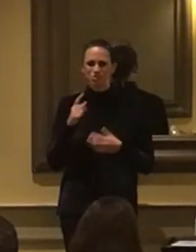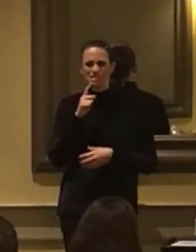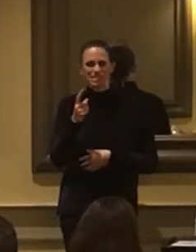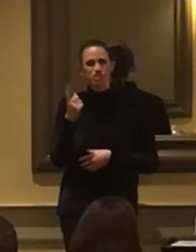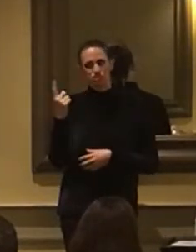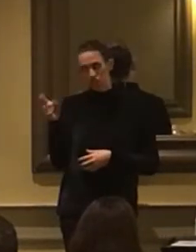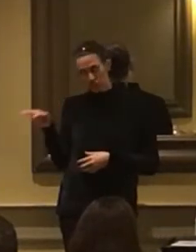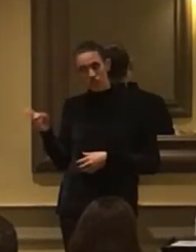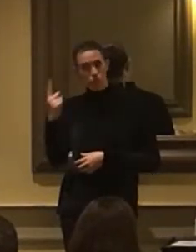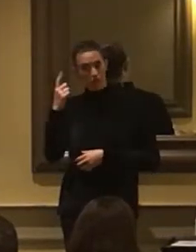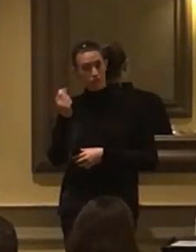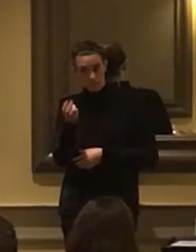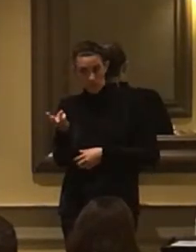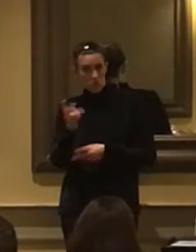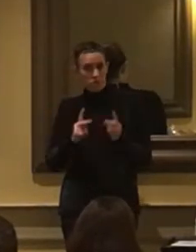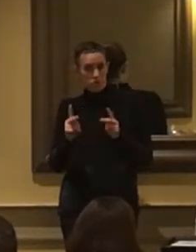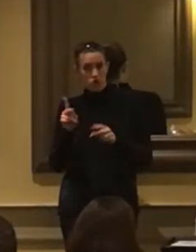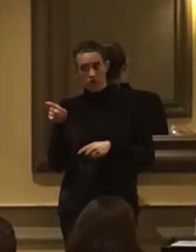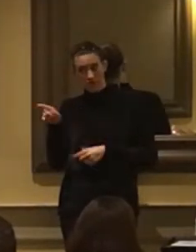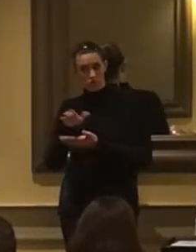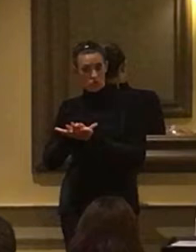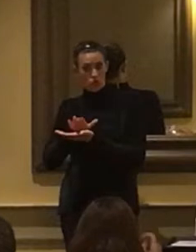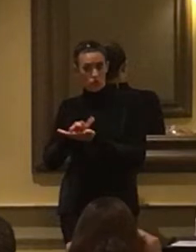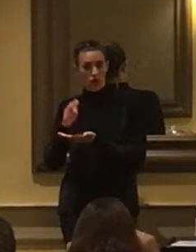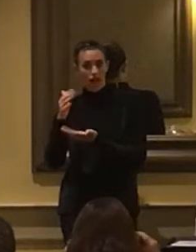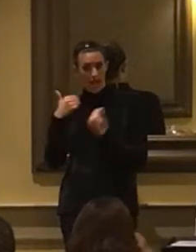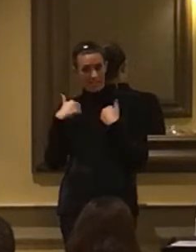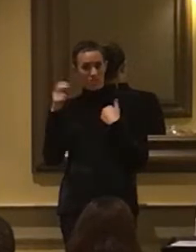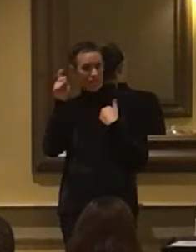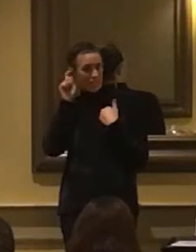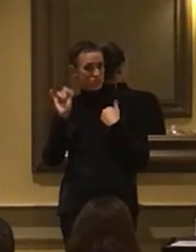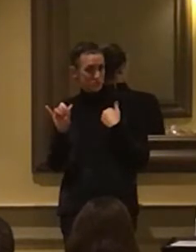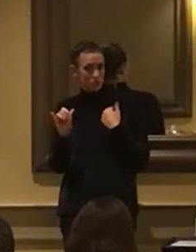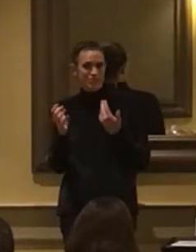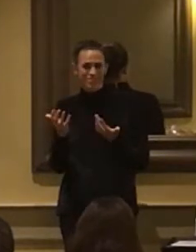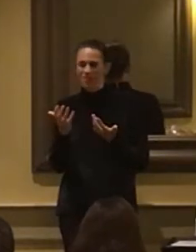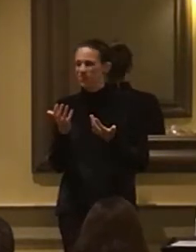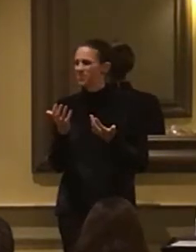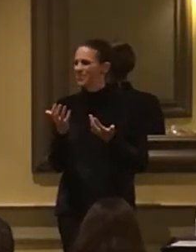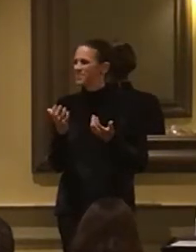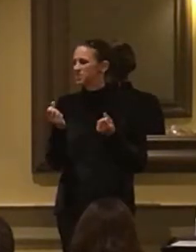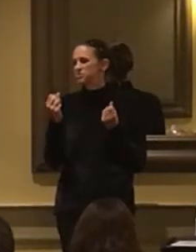I know at school who have hearing aids and we have all sorts of inside jokes. We get it.